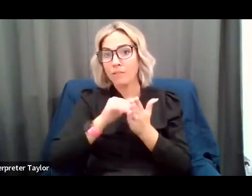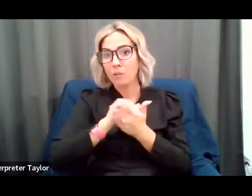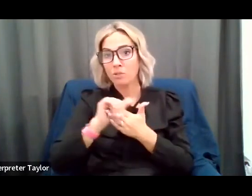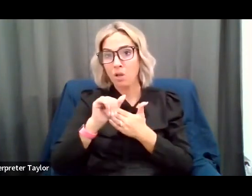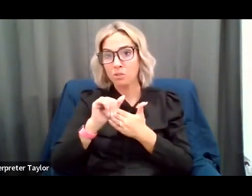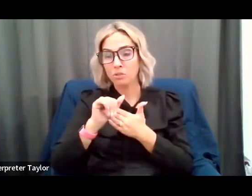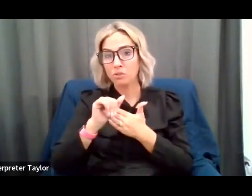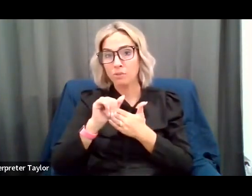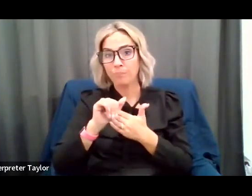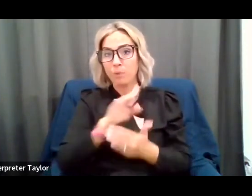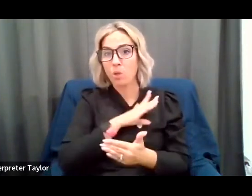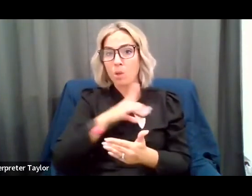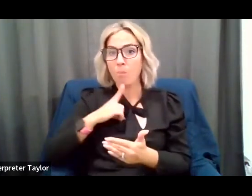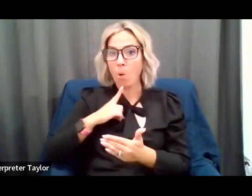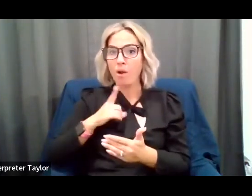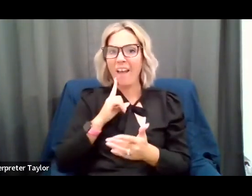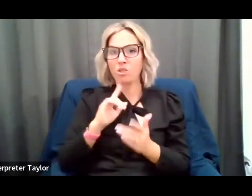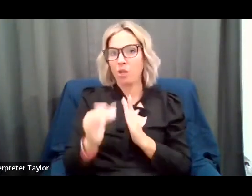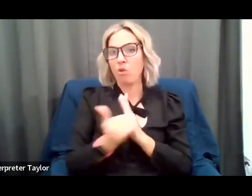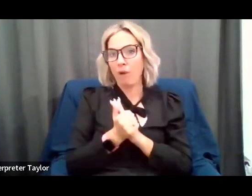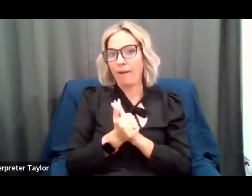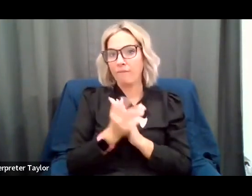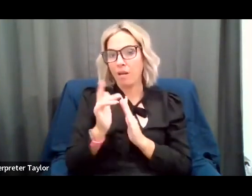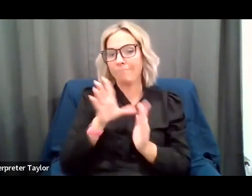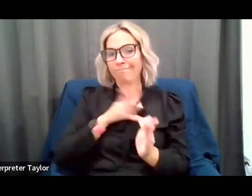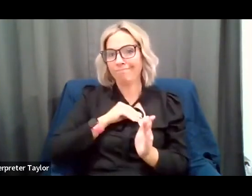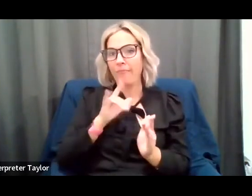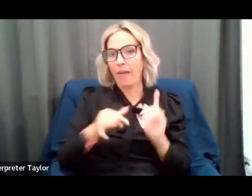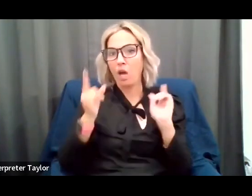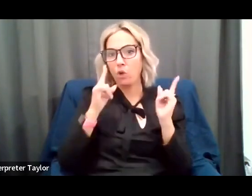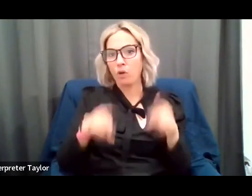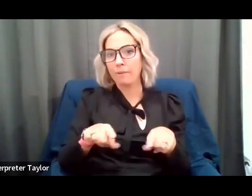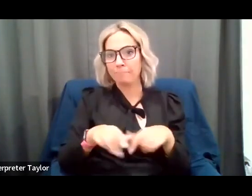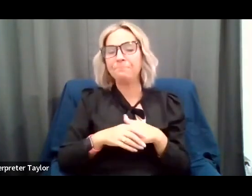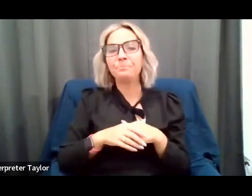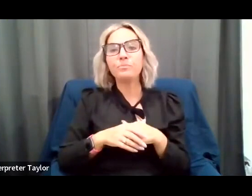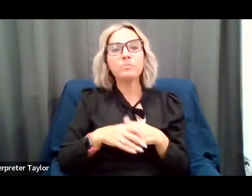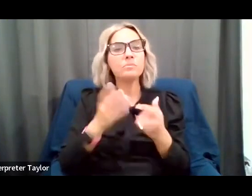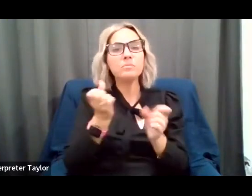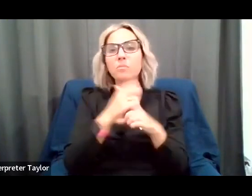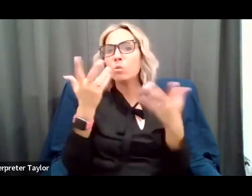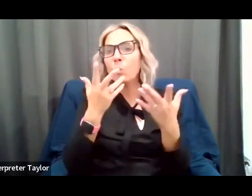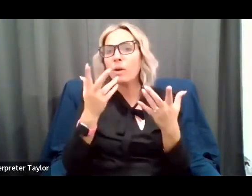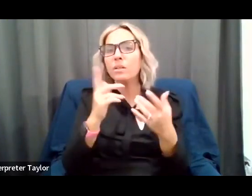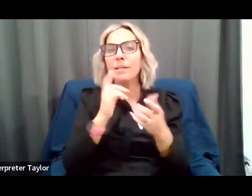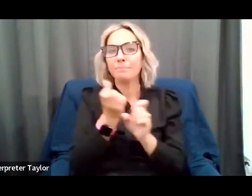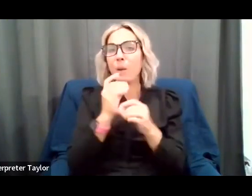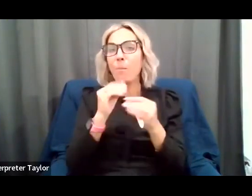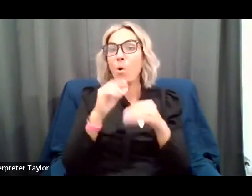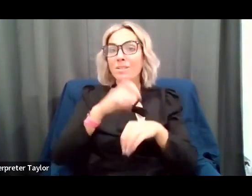the Board actually ratifies those Agreements. And what that does is that it creates more time for those smaller cust-